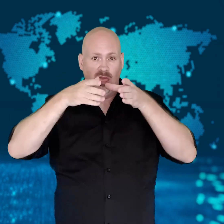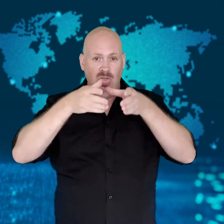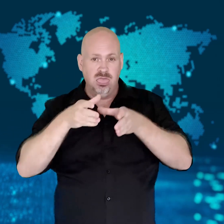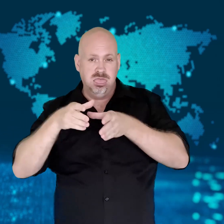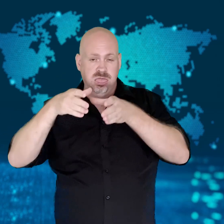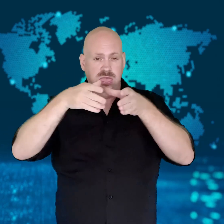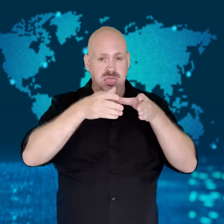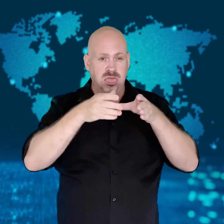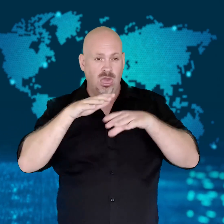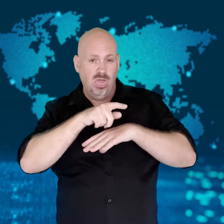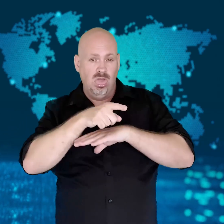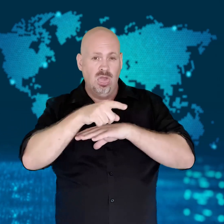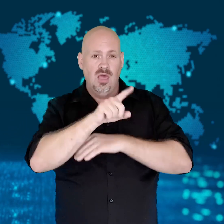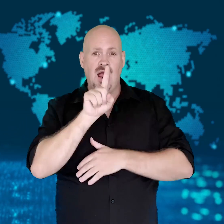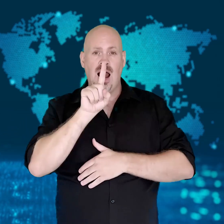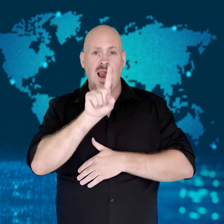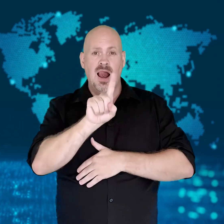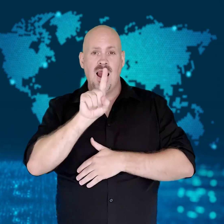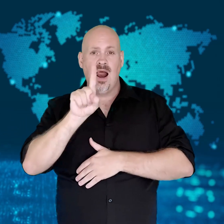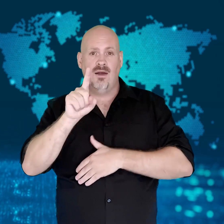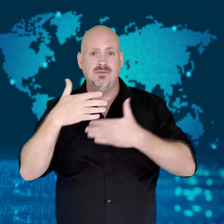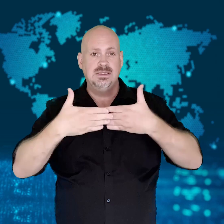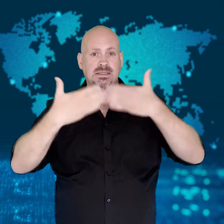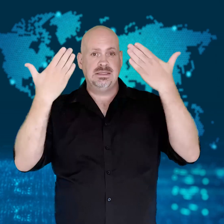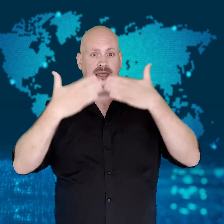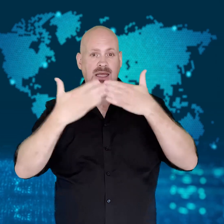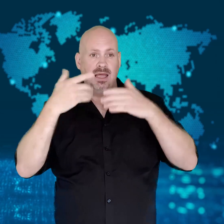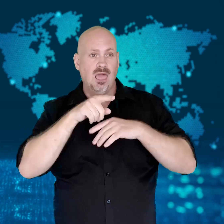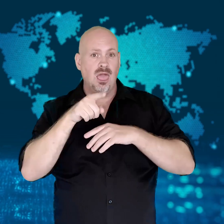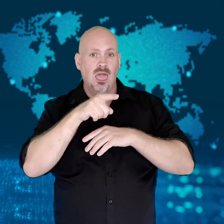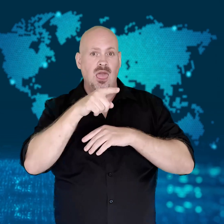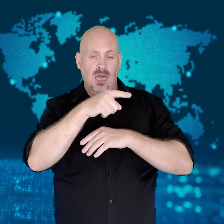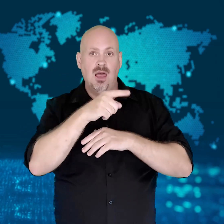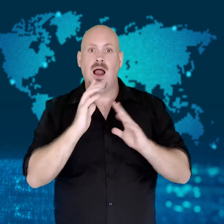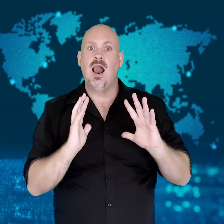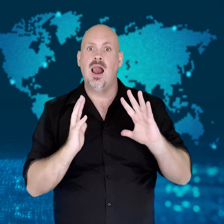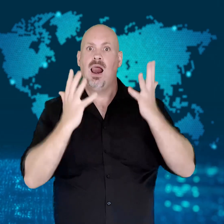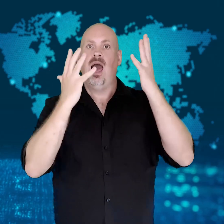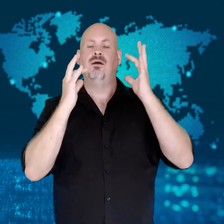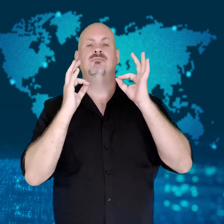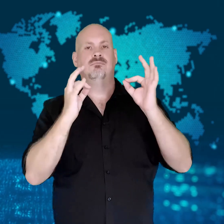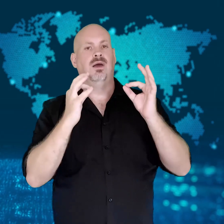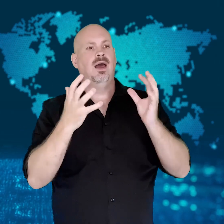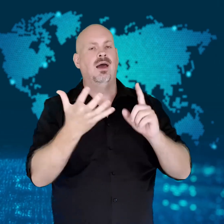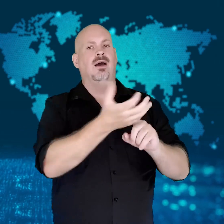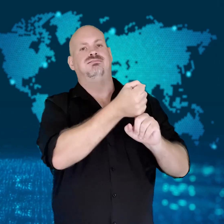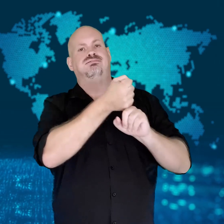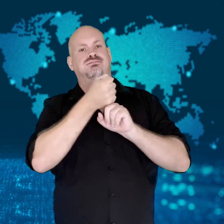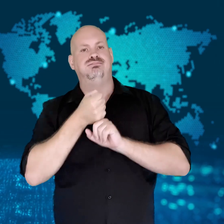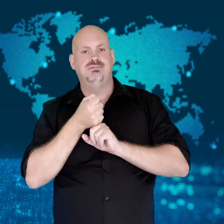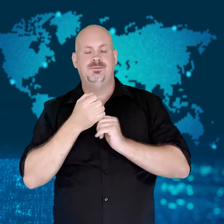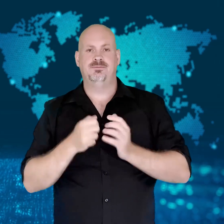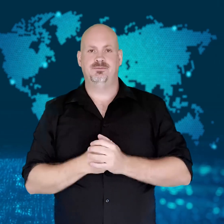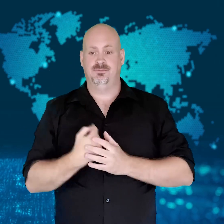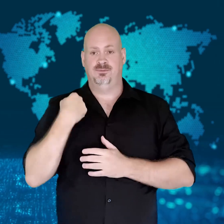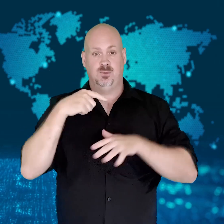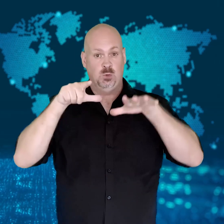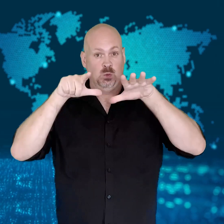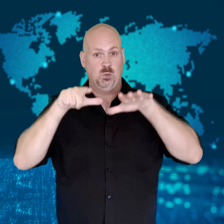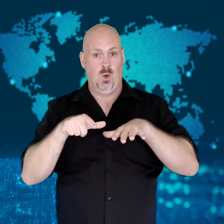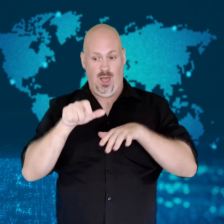In late July, Romualdo Macedo Rodriguez left Oiapoque, Brazil to sail toward